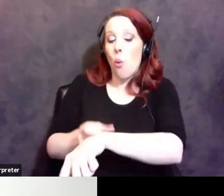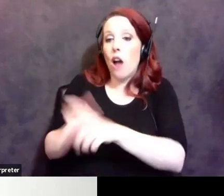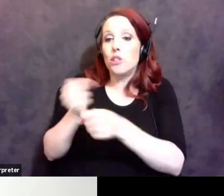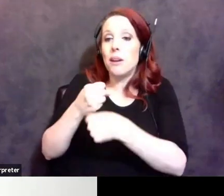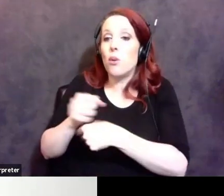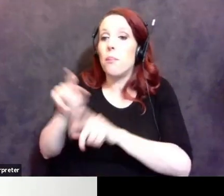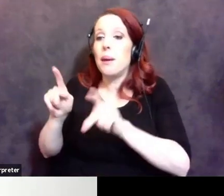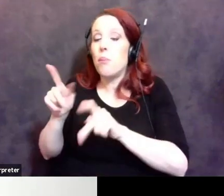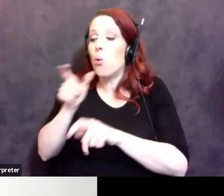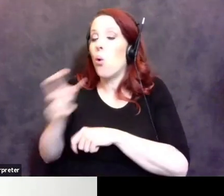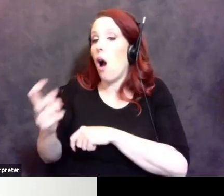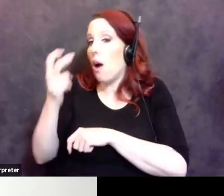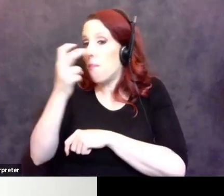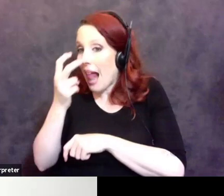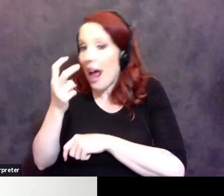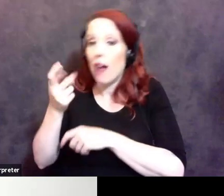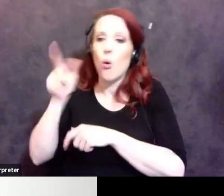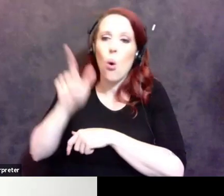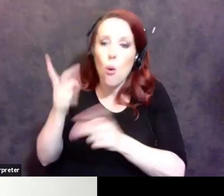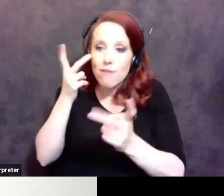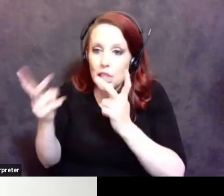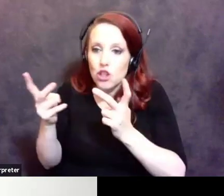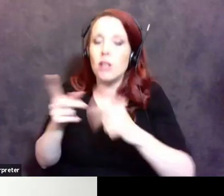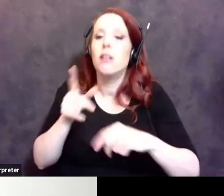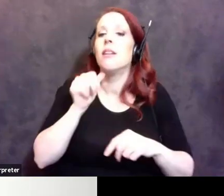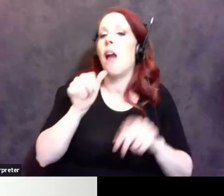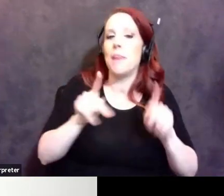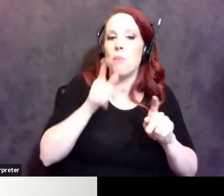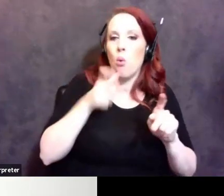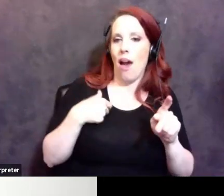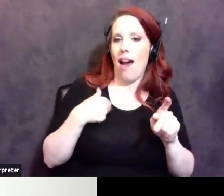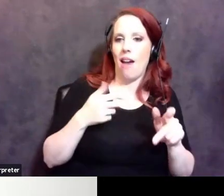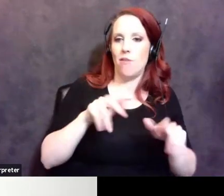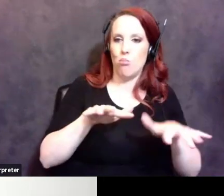with brachial plexus injuries which is the name of the type of paralysis I have. I want